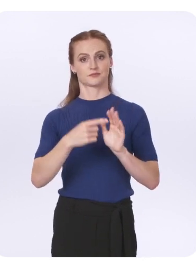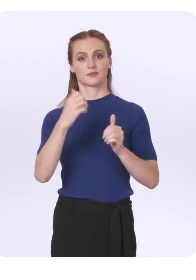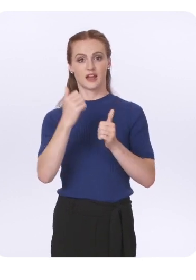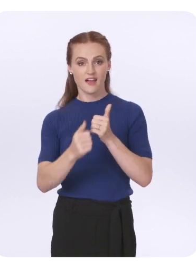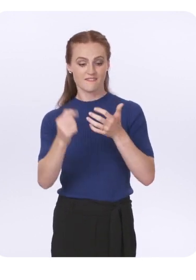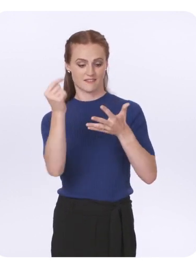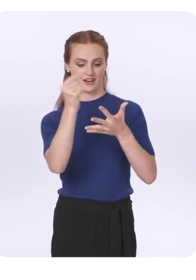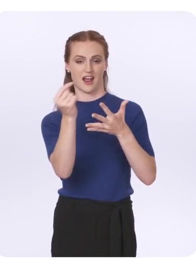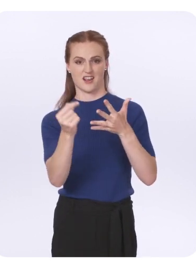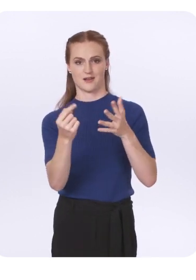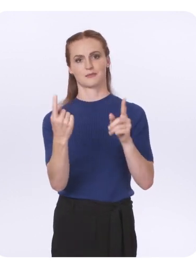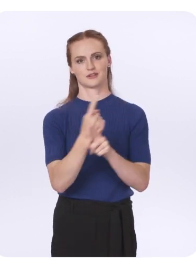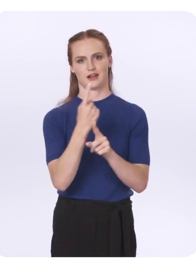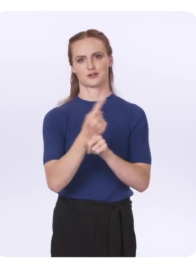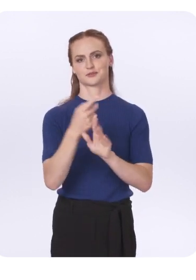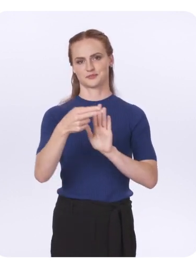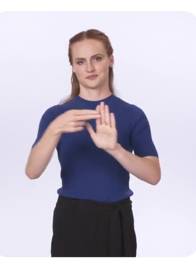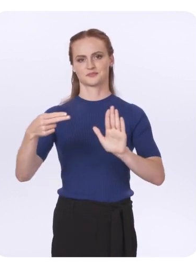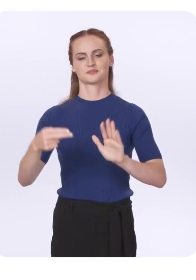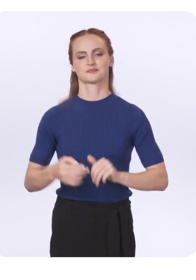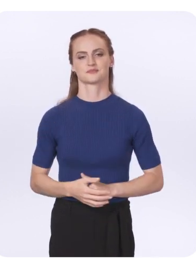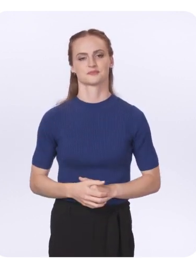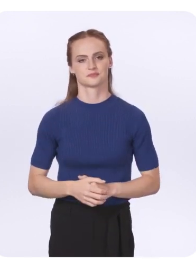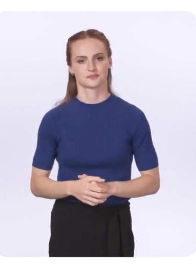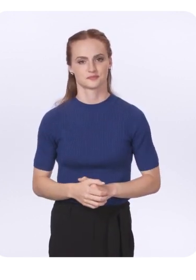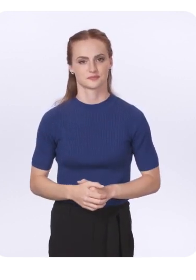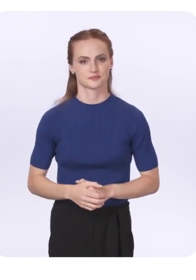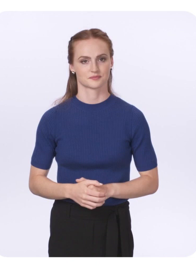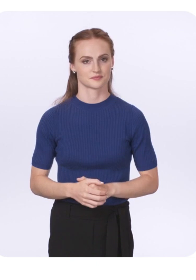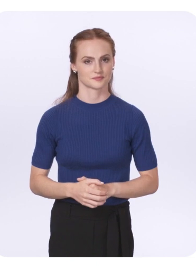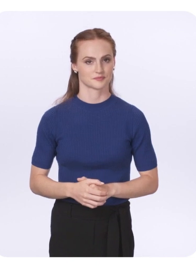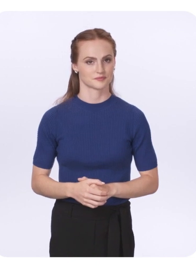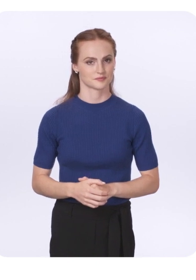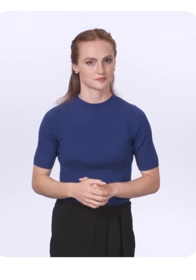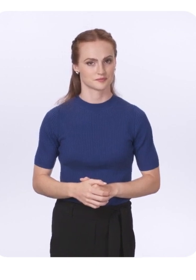Now let’s discuss another highlight: emulated hand tracking.